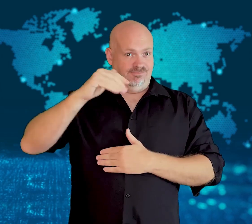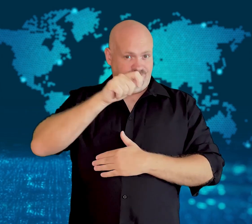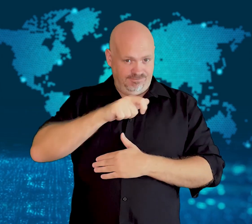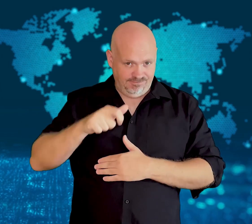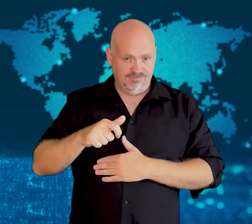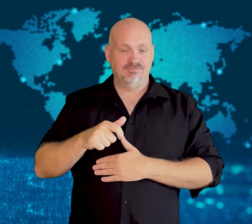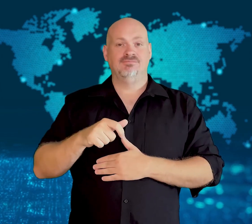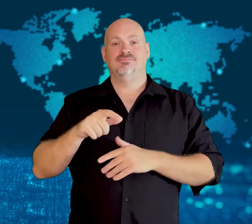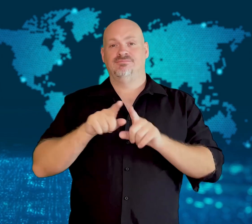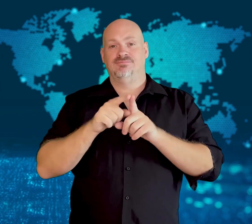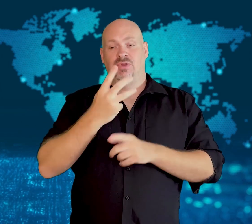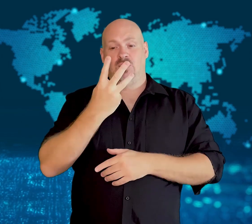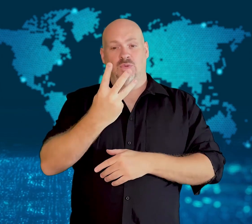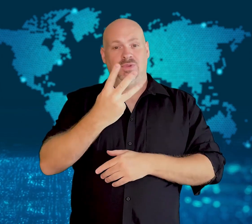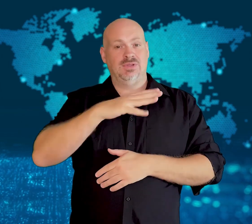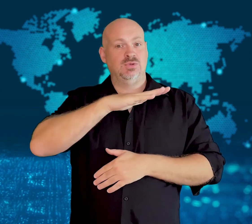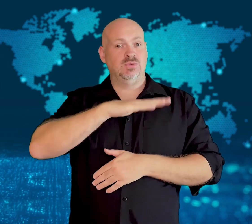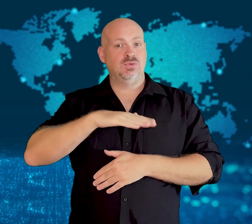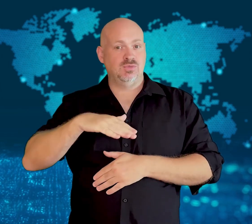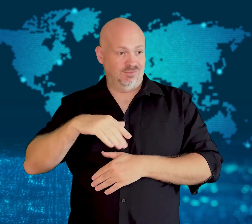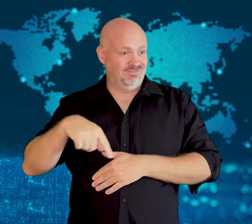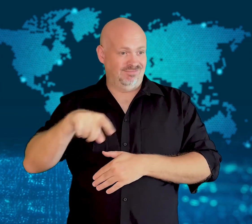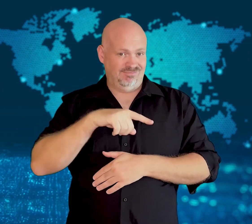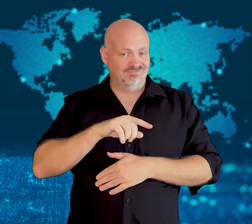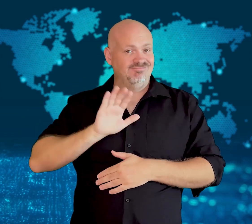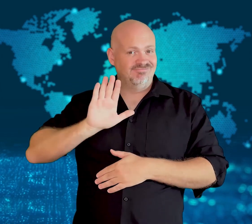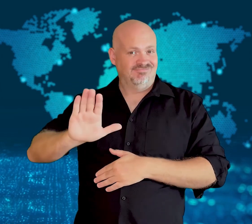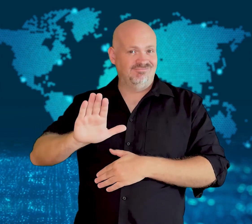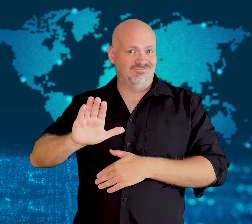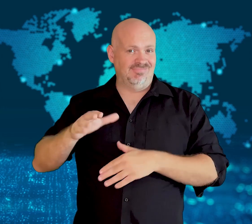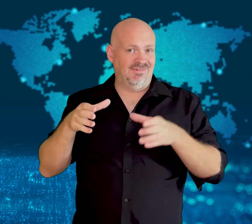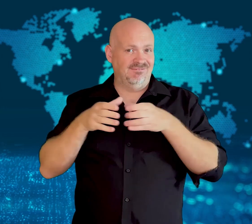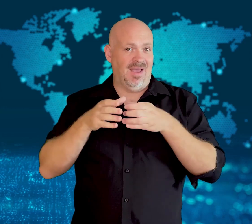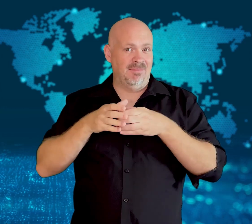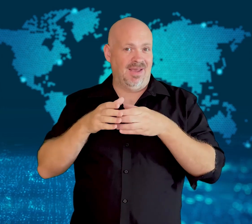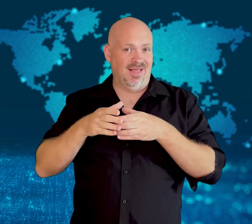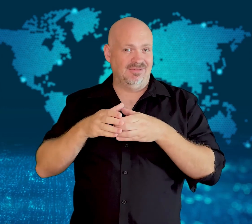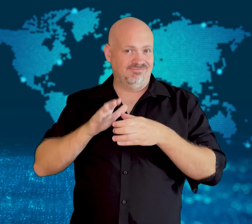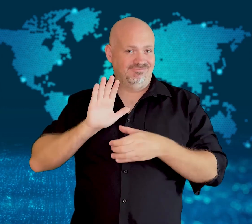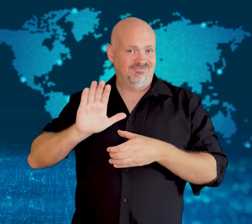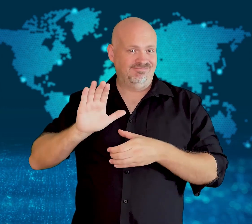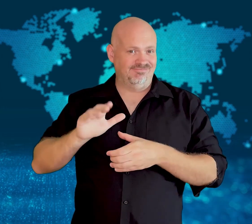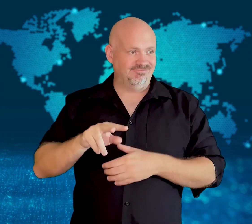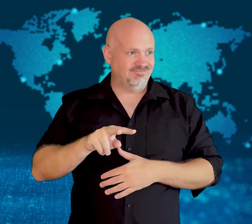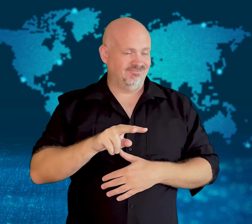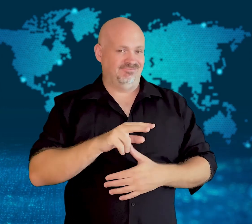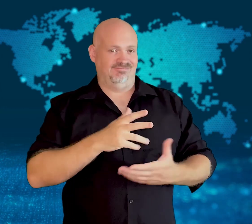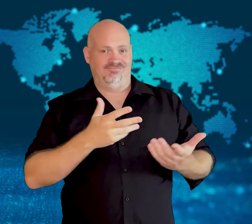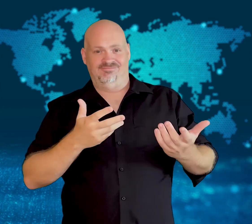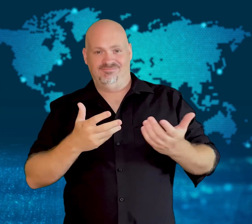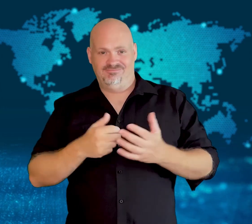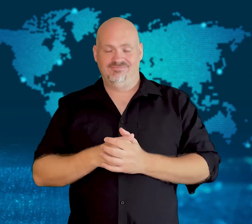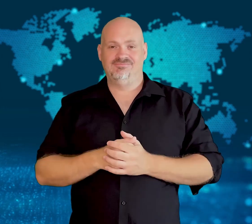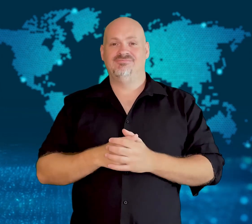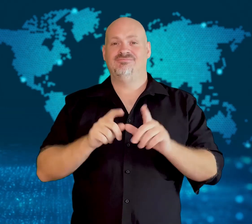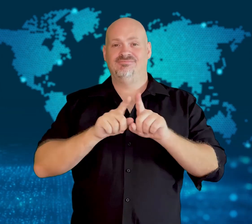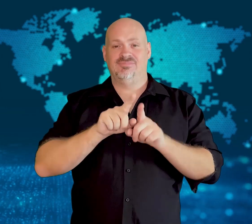seven adults and three children - all of which were his own family.